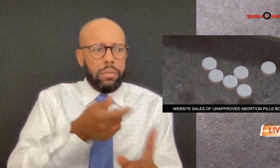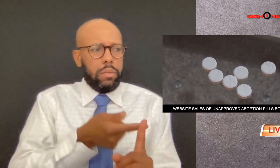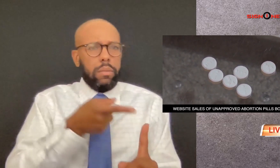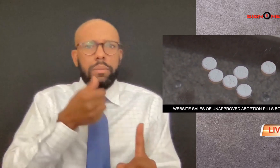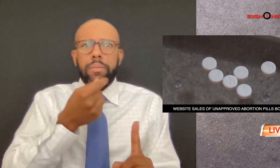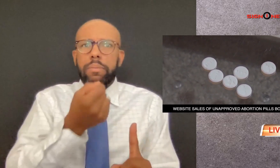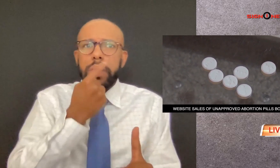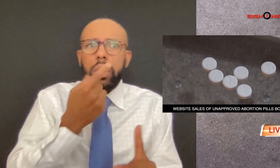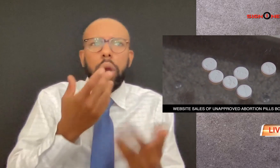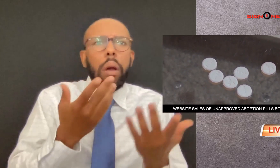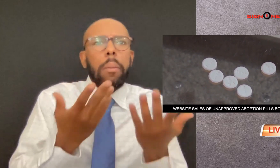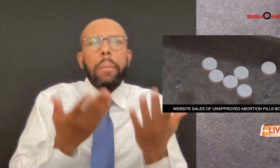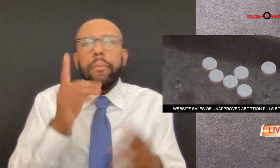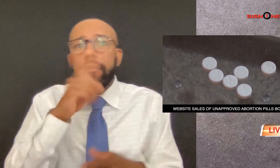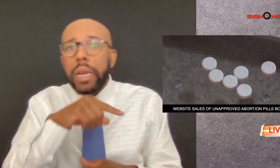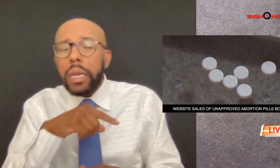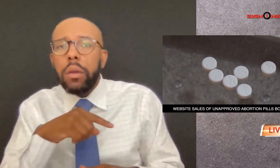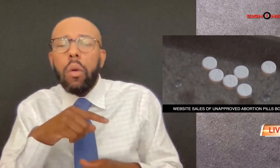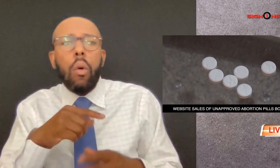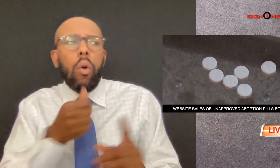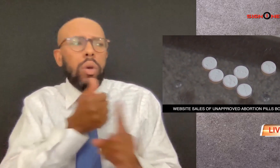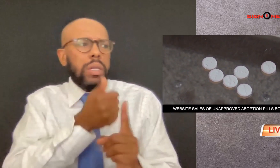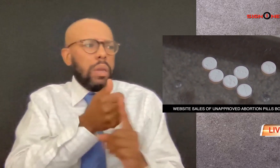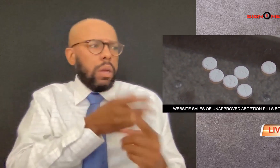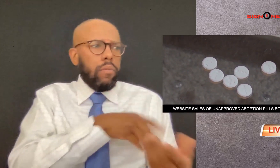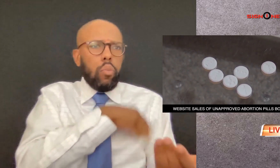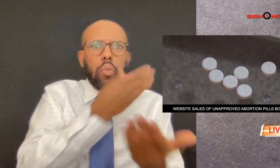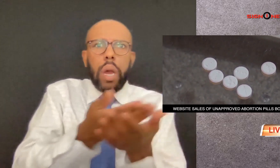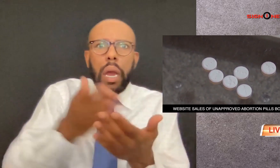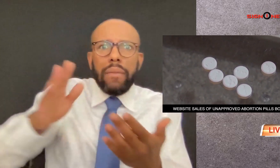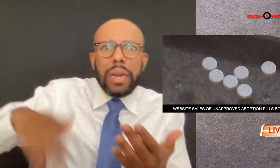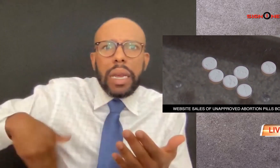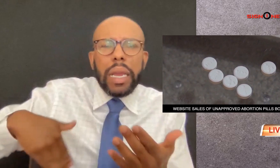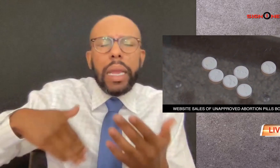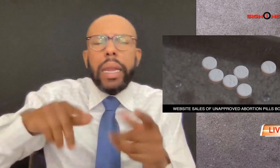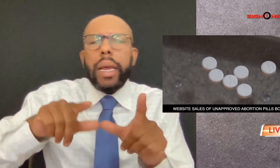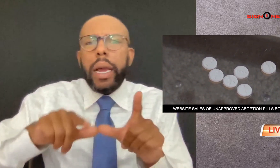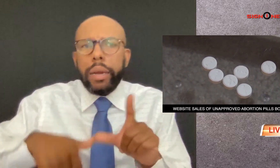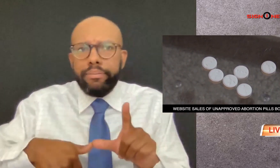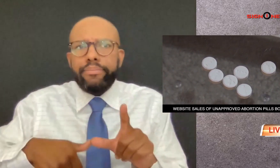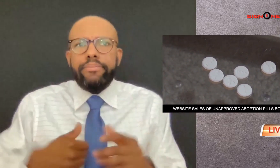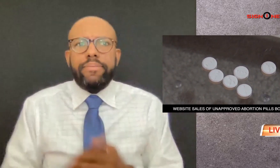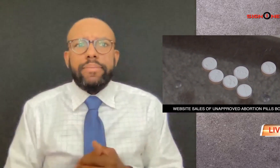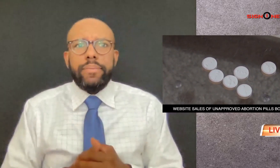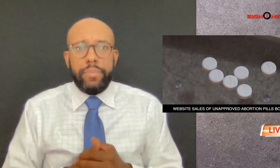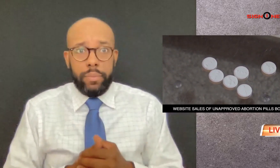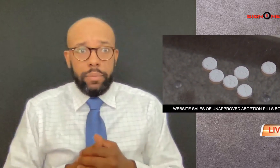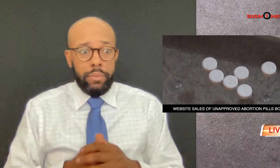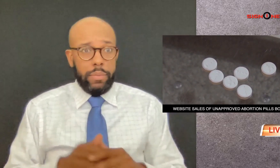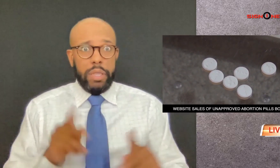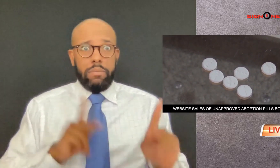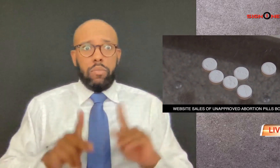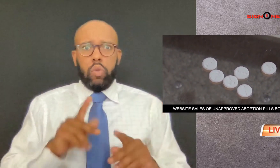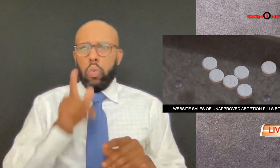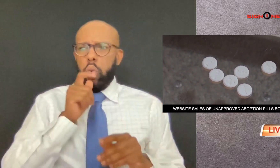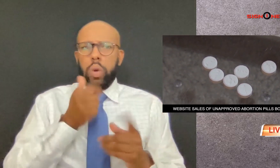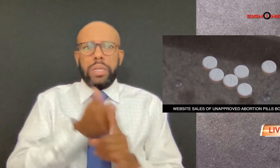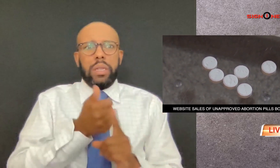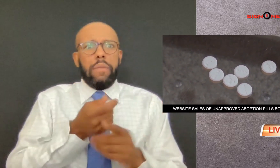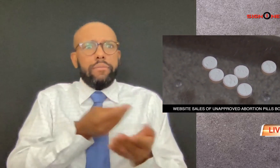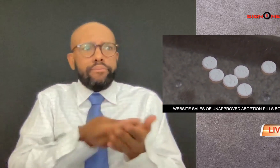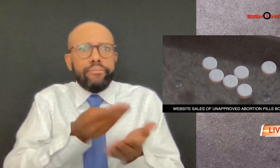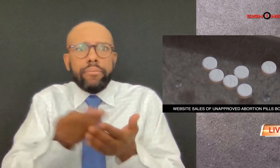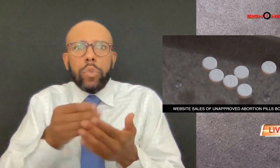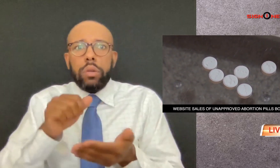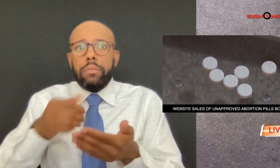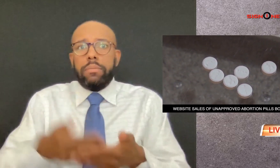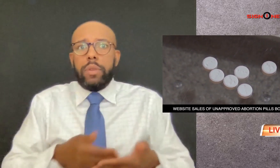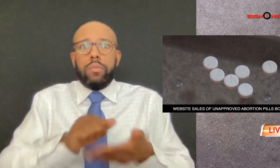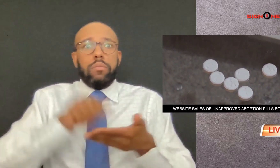Medical support is not included And the unregulated market creates many risks, including the fact